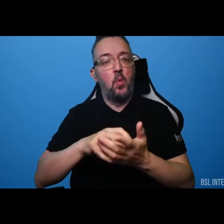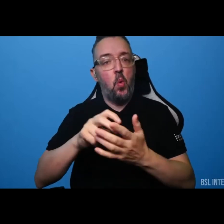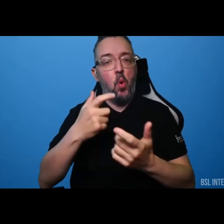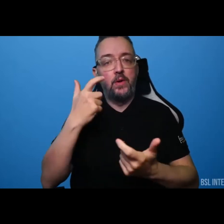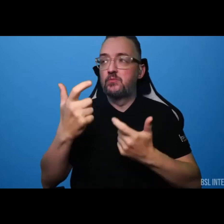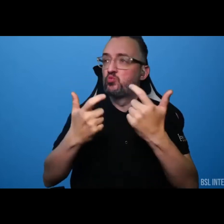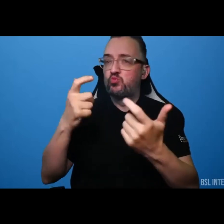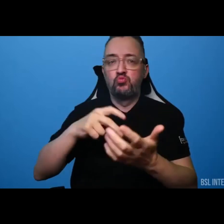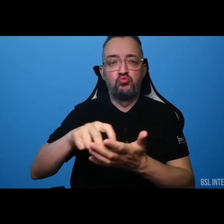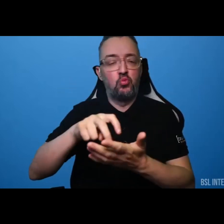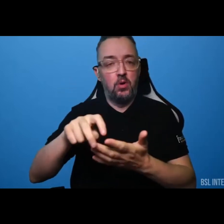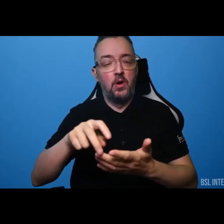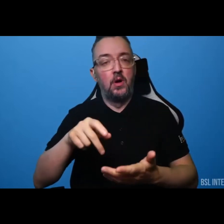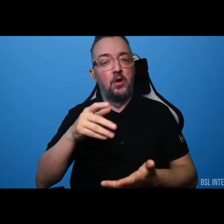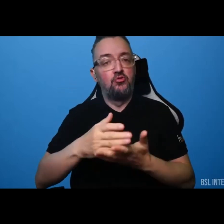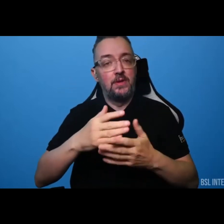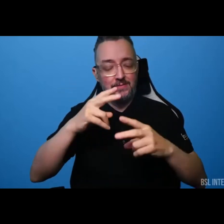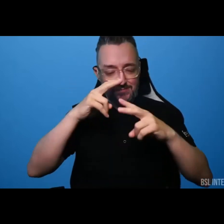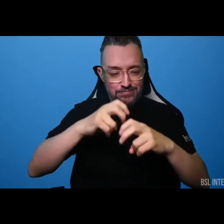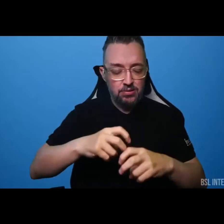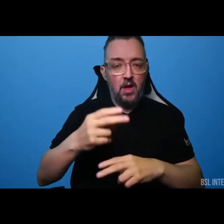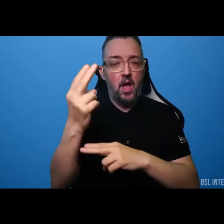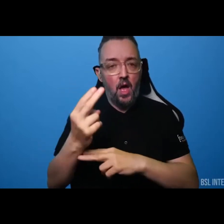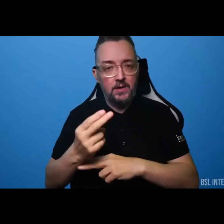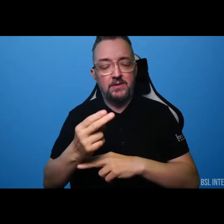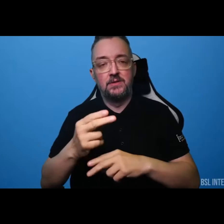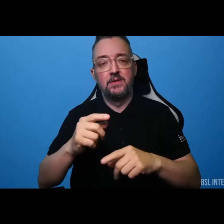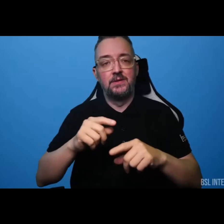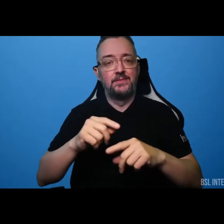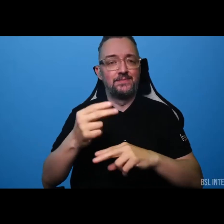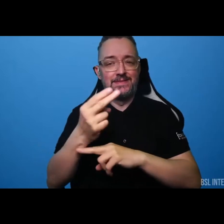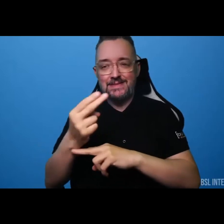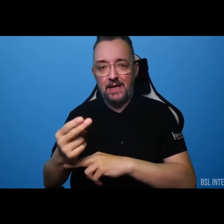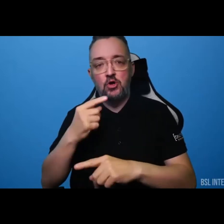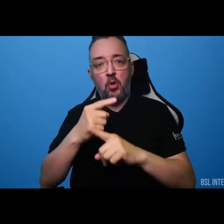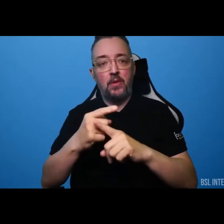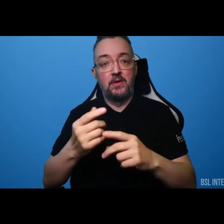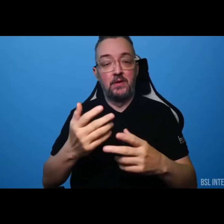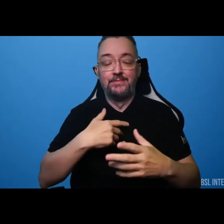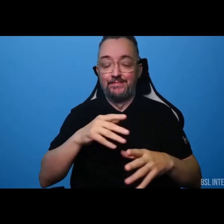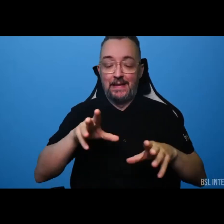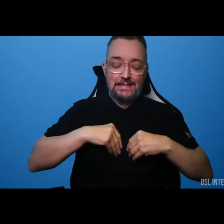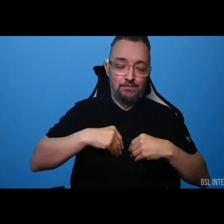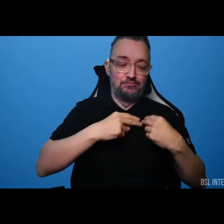and really examining art and design's relationship to the avowal and disavowal of Atlantic slavery.